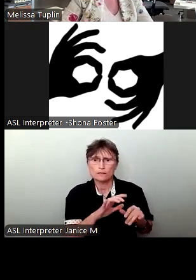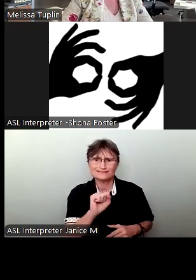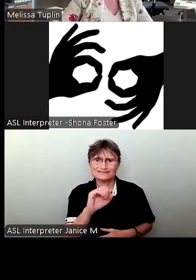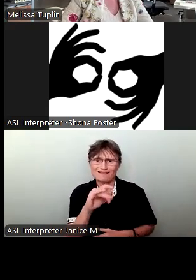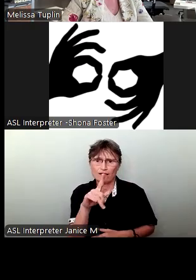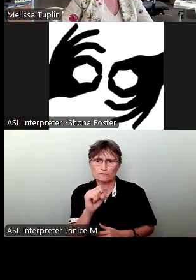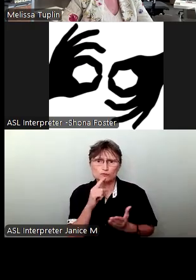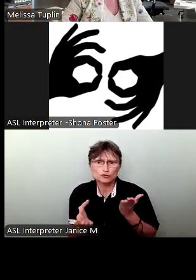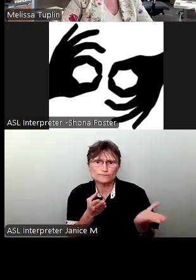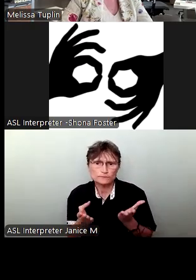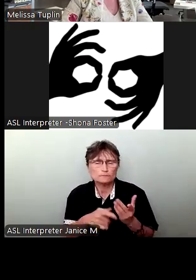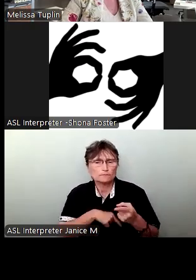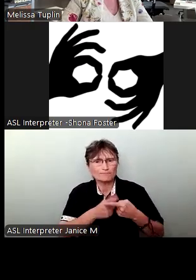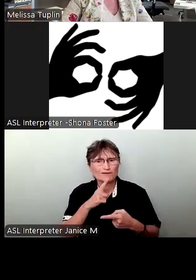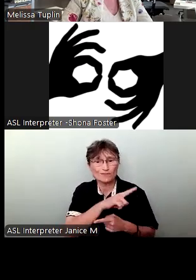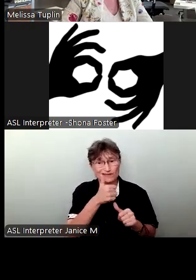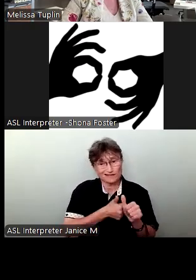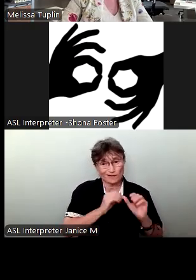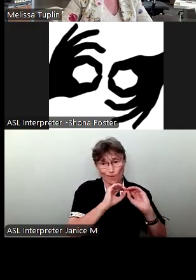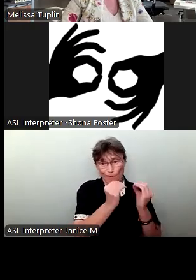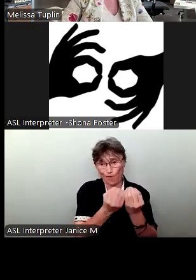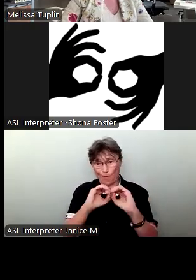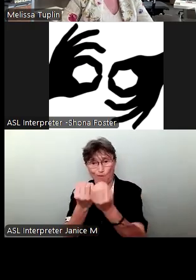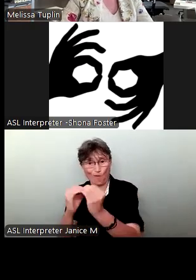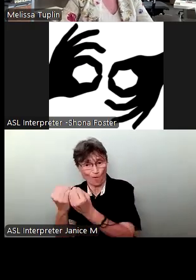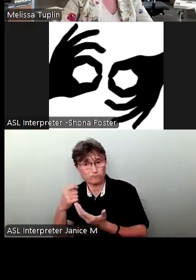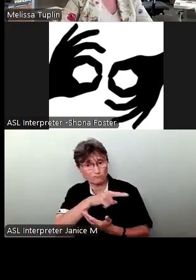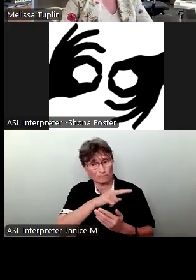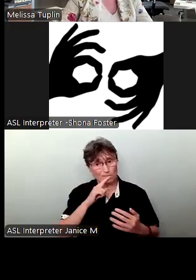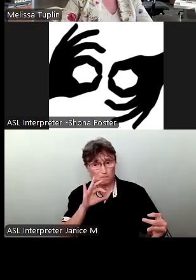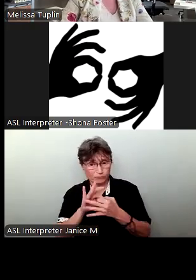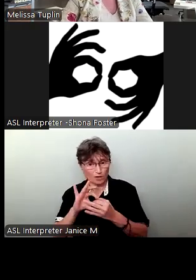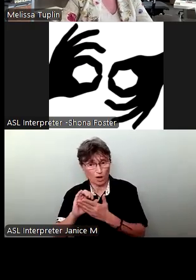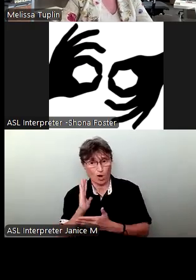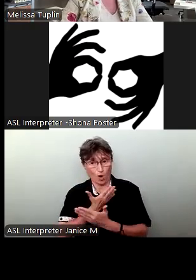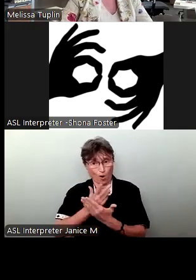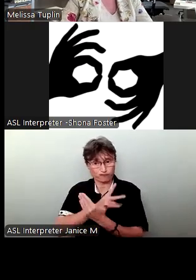on when an organization happened to enter the program, and how much money was available at